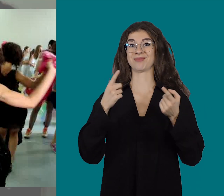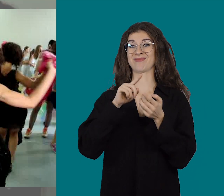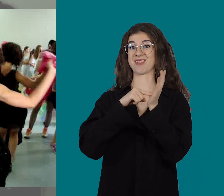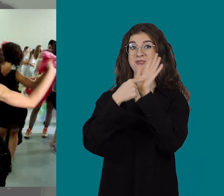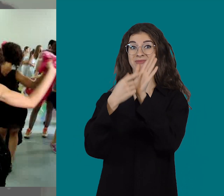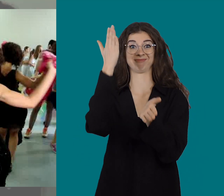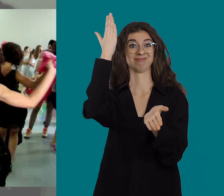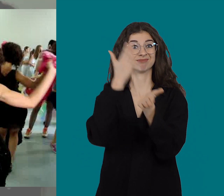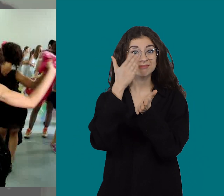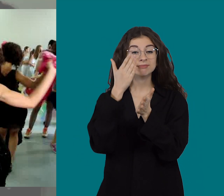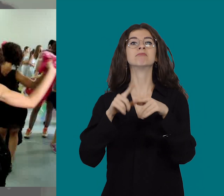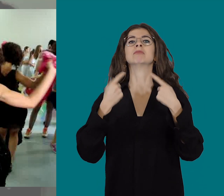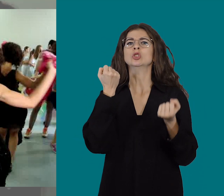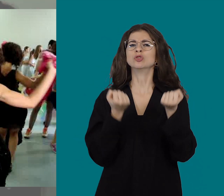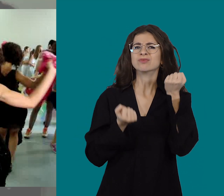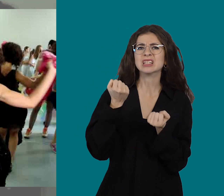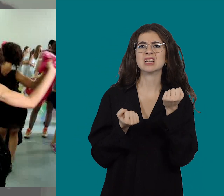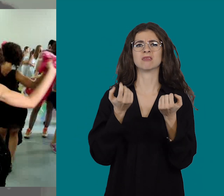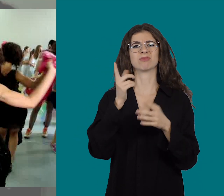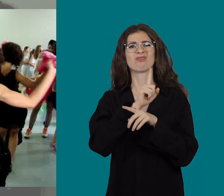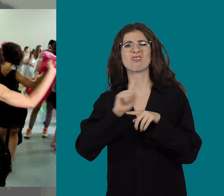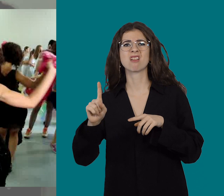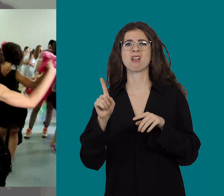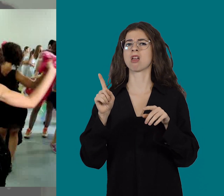After their performance they discuss difficulties, mistakes,